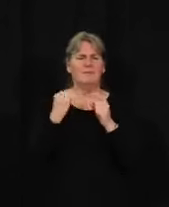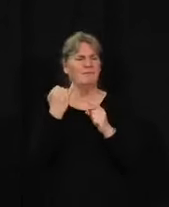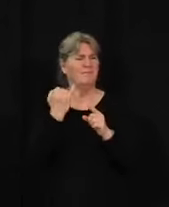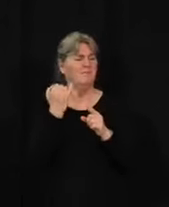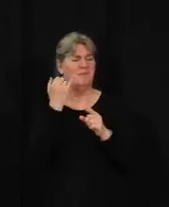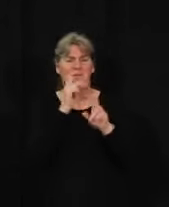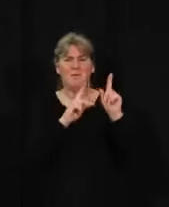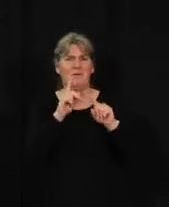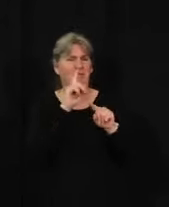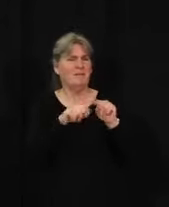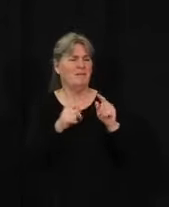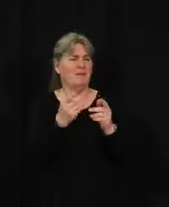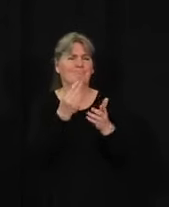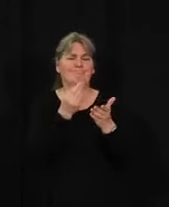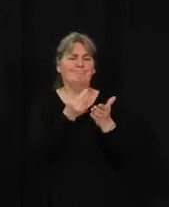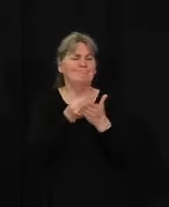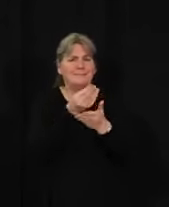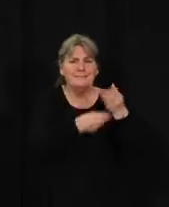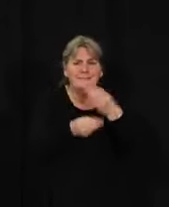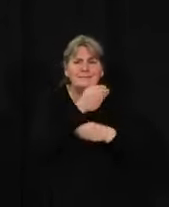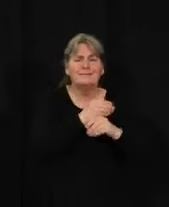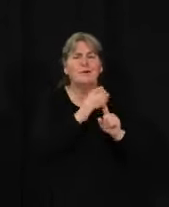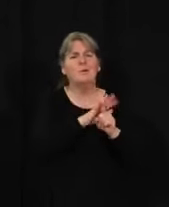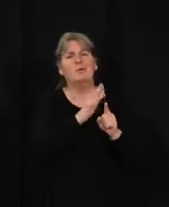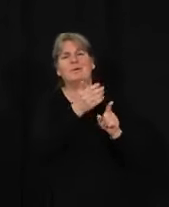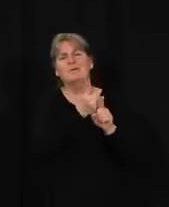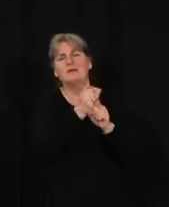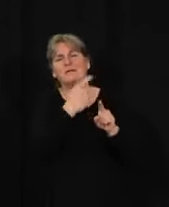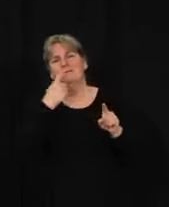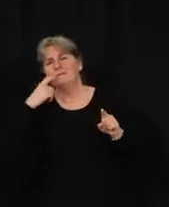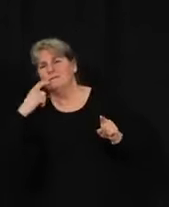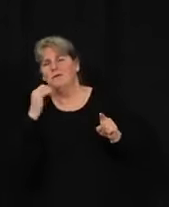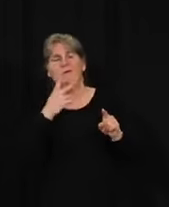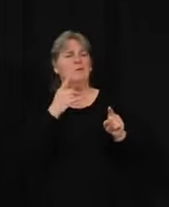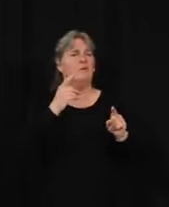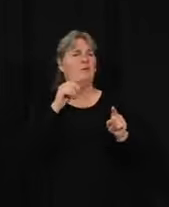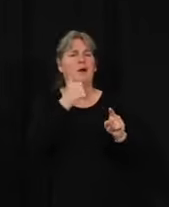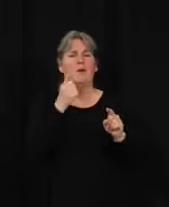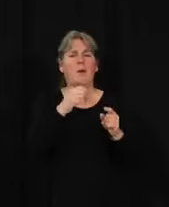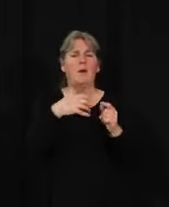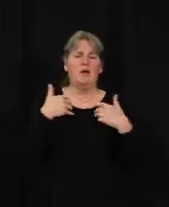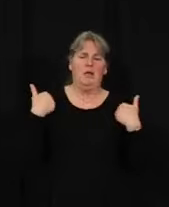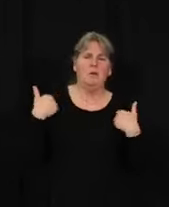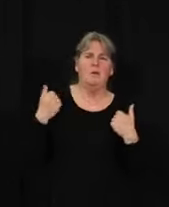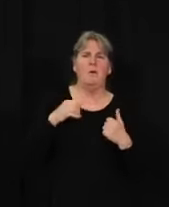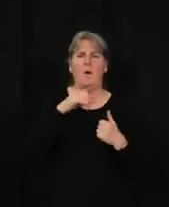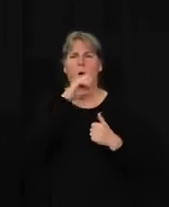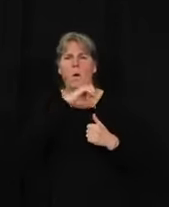put food on the table right now. Those battling addictions, youth, the elderly, those with